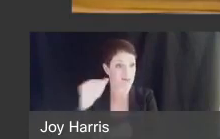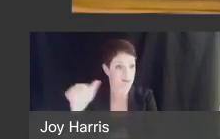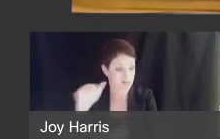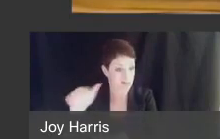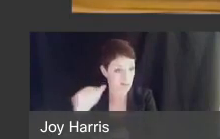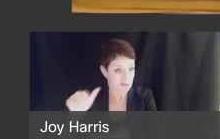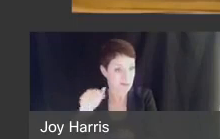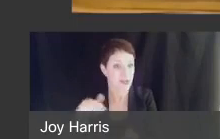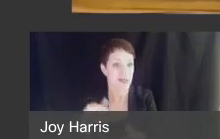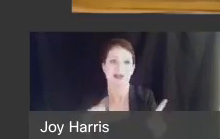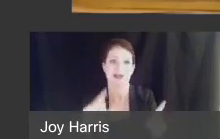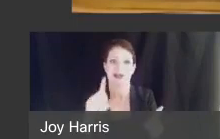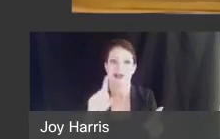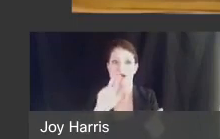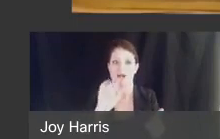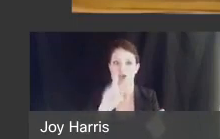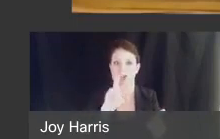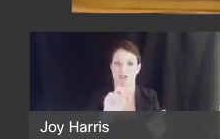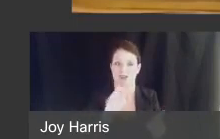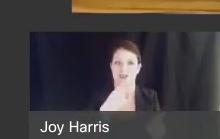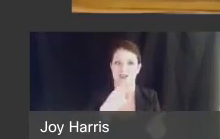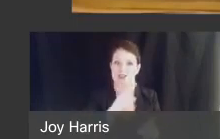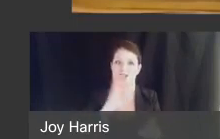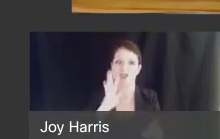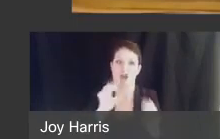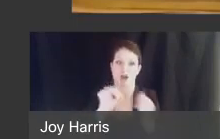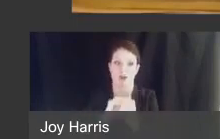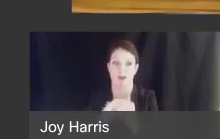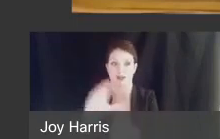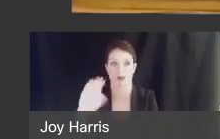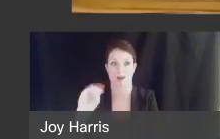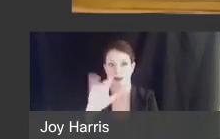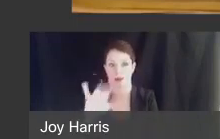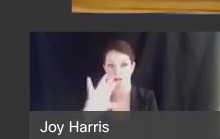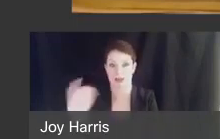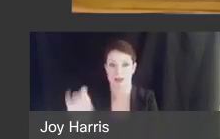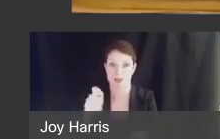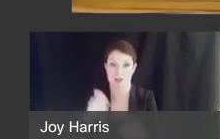that she is in talks with Montgomery County, that she's talking specifically to you to try and